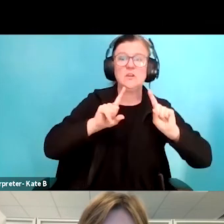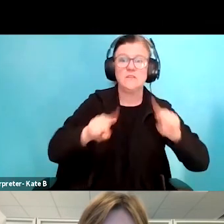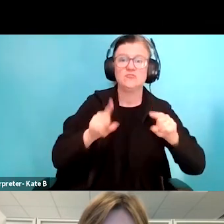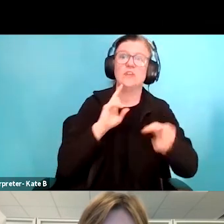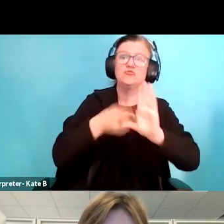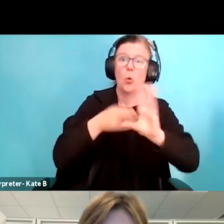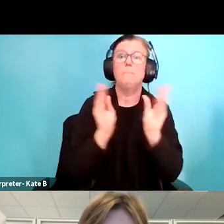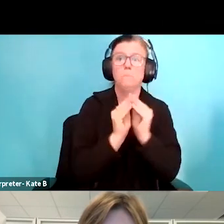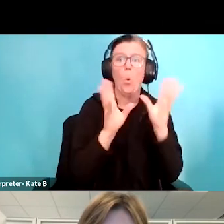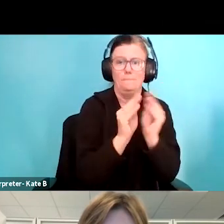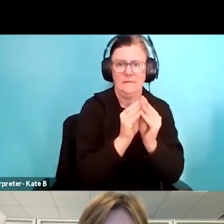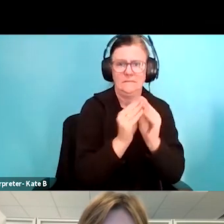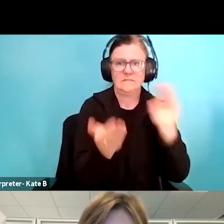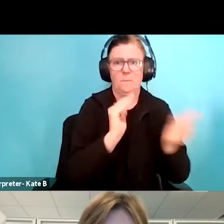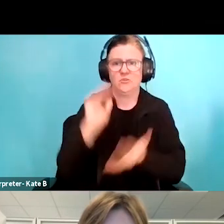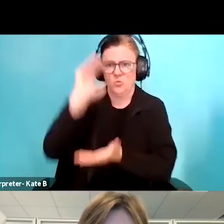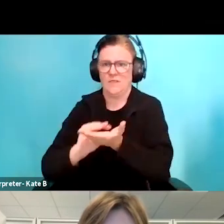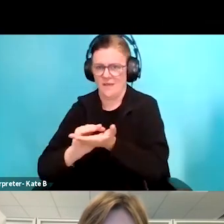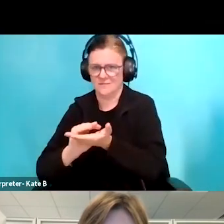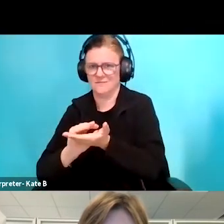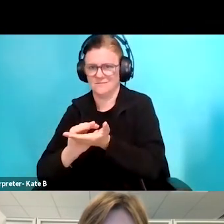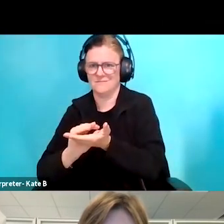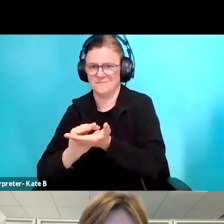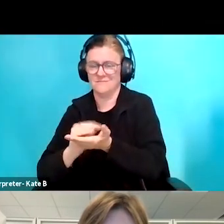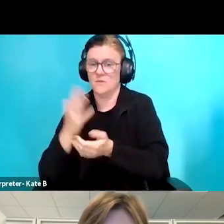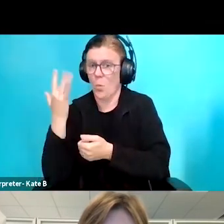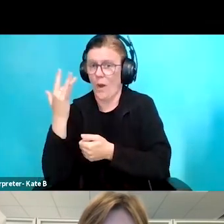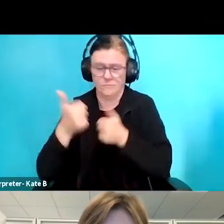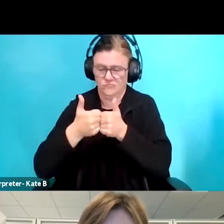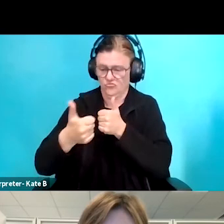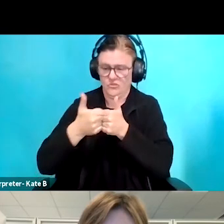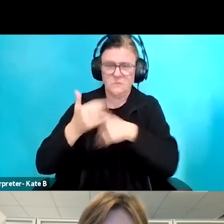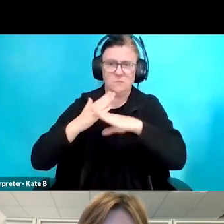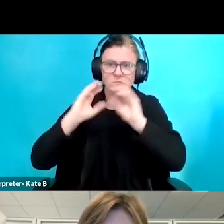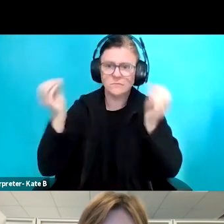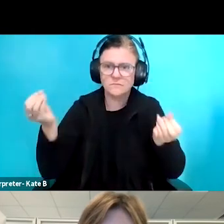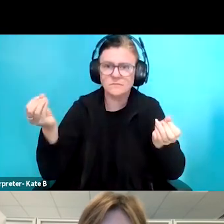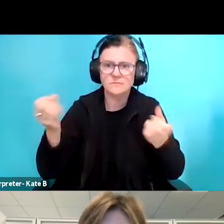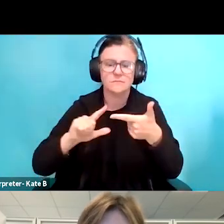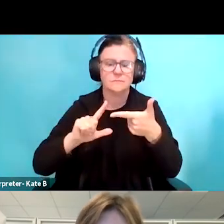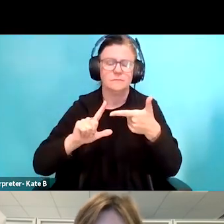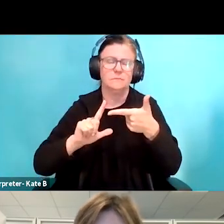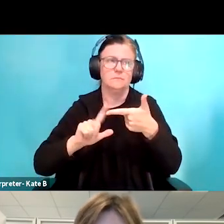than less often in some of these programs because there were no longer barriers, structural barriers